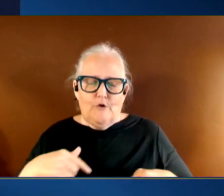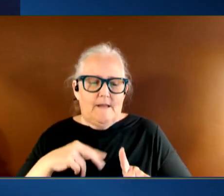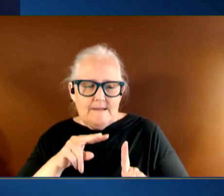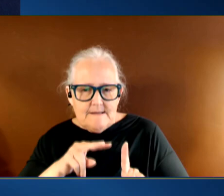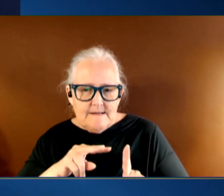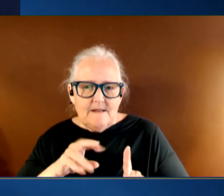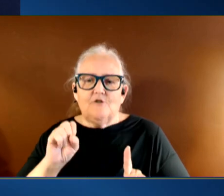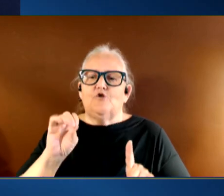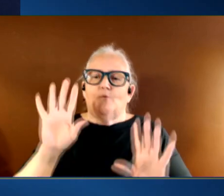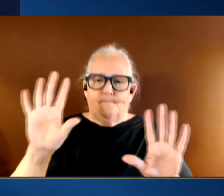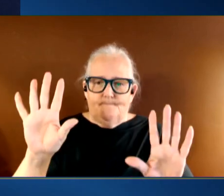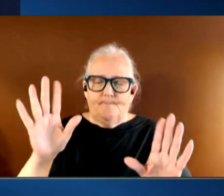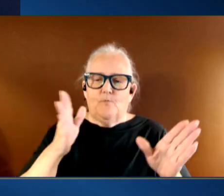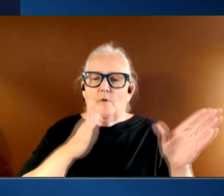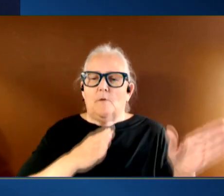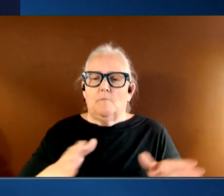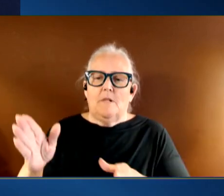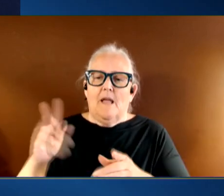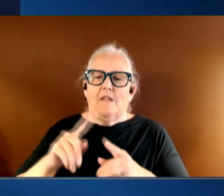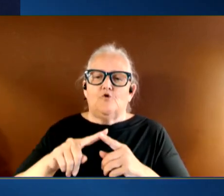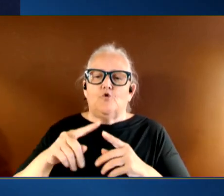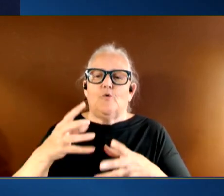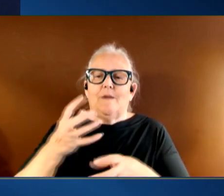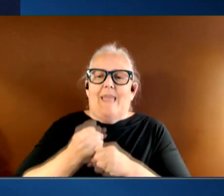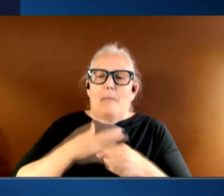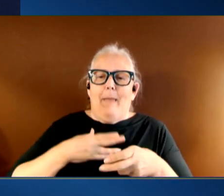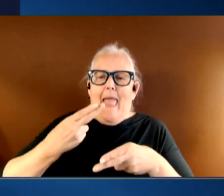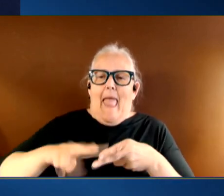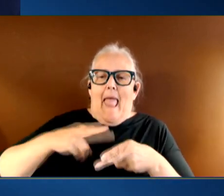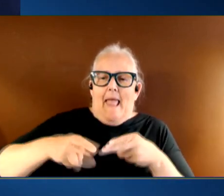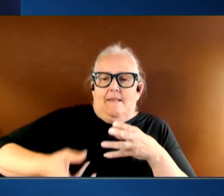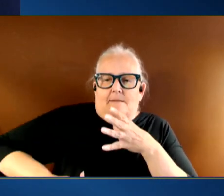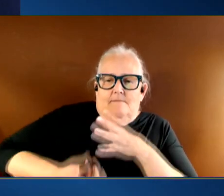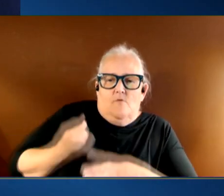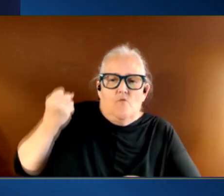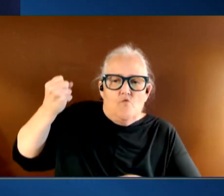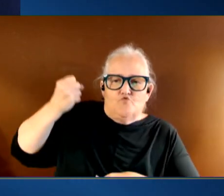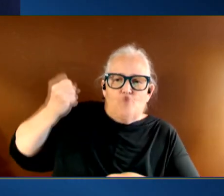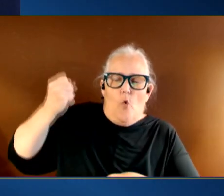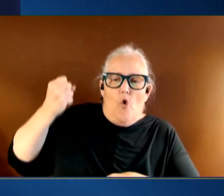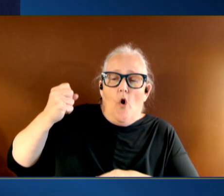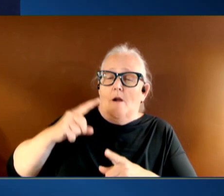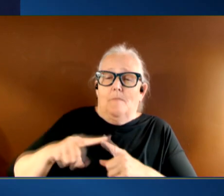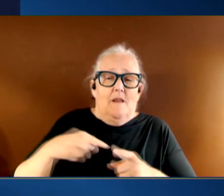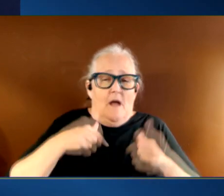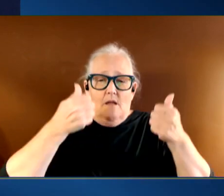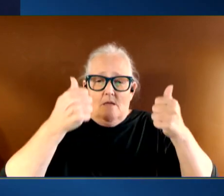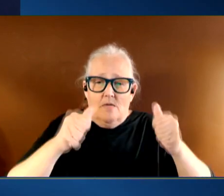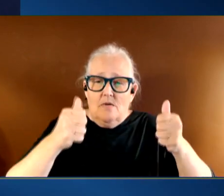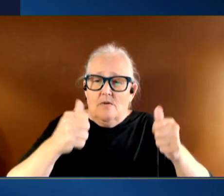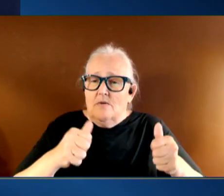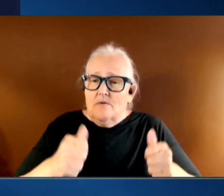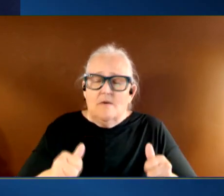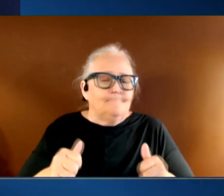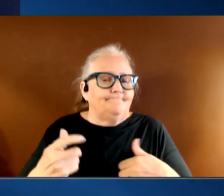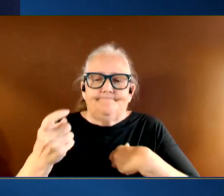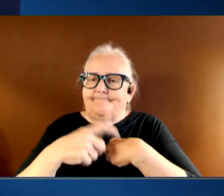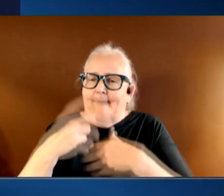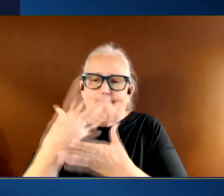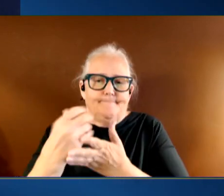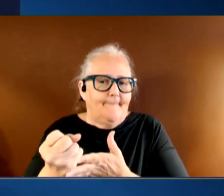egg retrieval, but I continued to get so sick that there wasn't time for egg retrieval. So, my entire